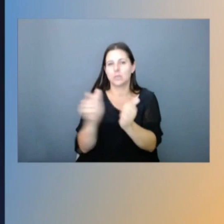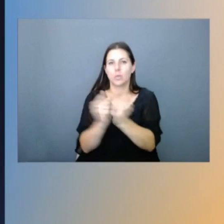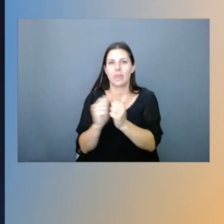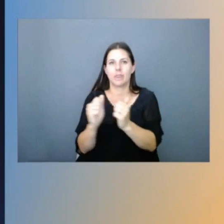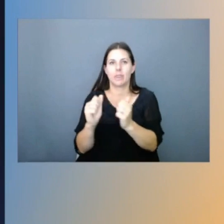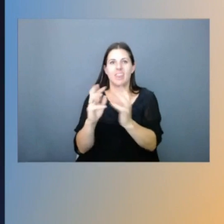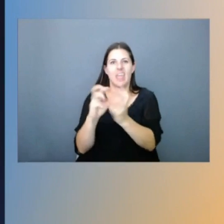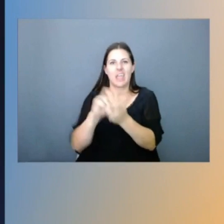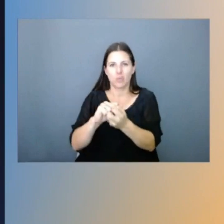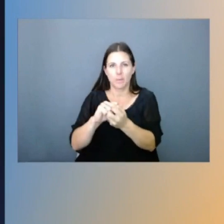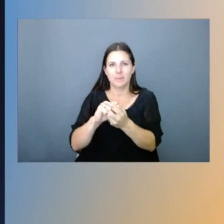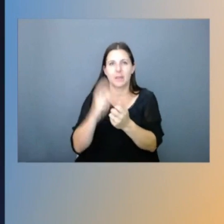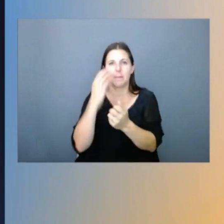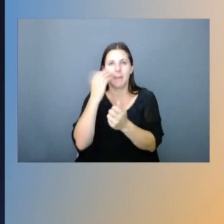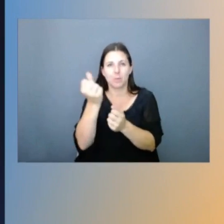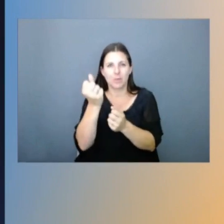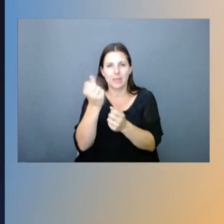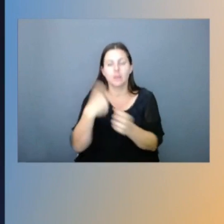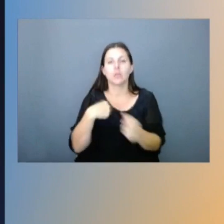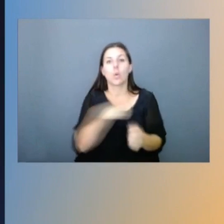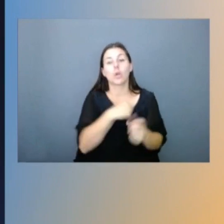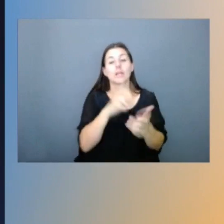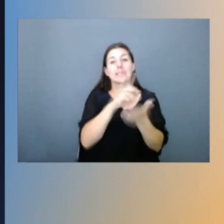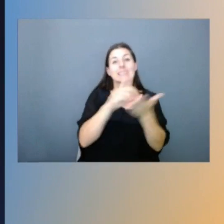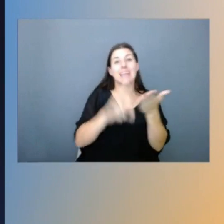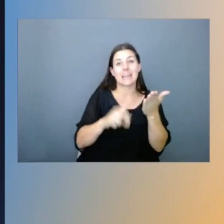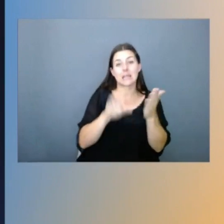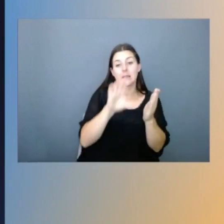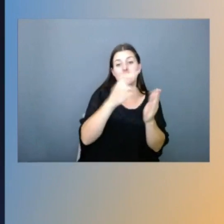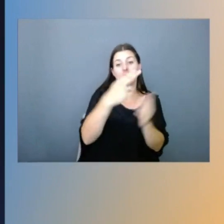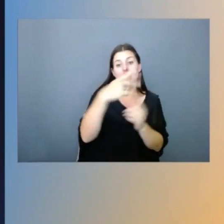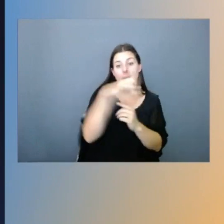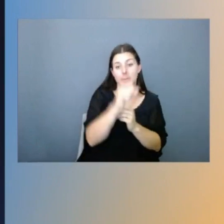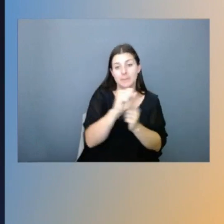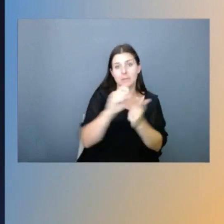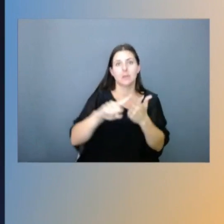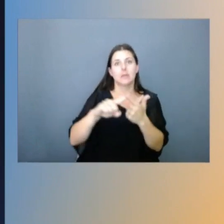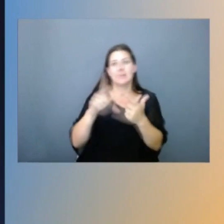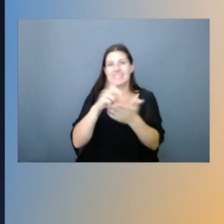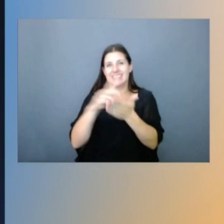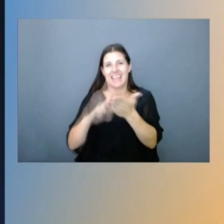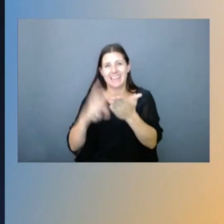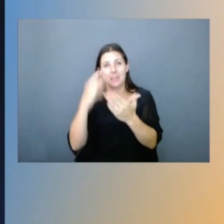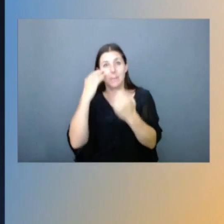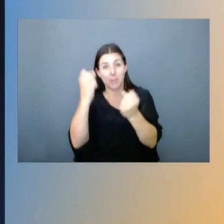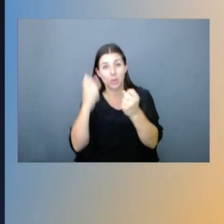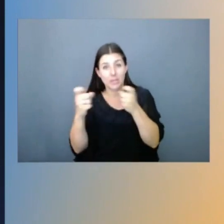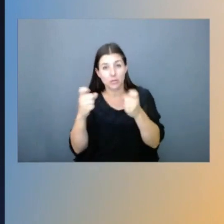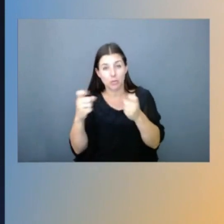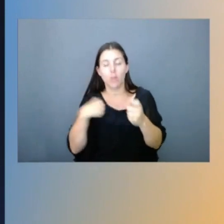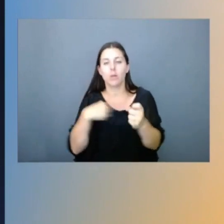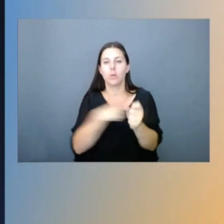Since we are designing the chips and we are designing the memory controllers, we were able to design the memory controllers